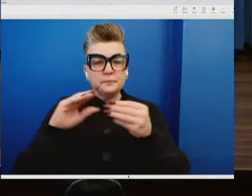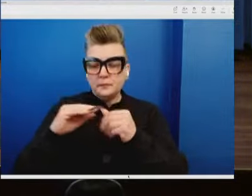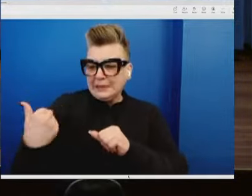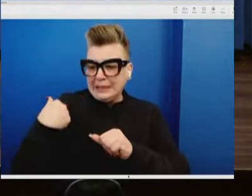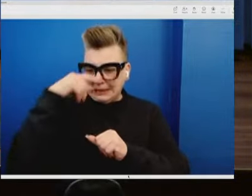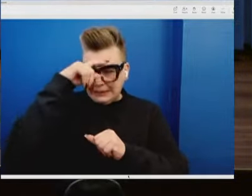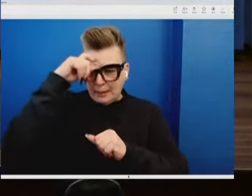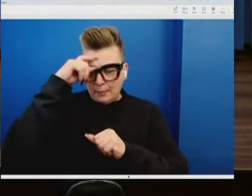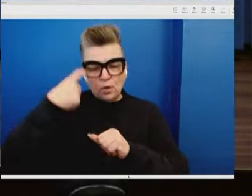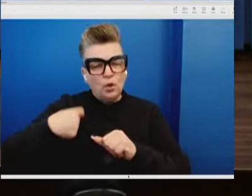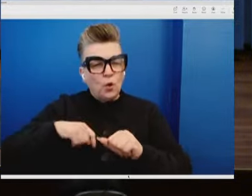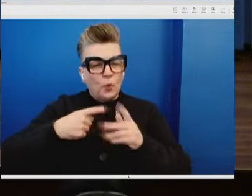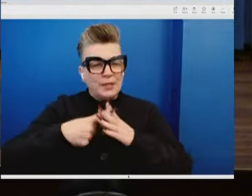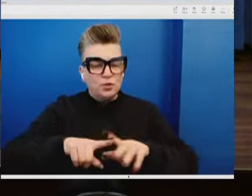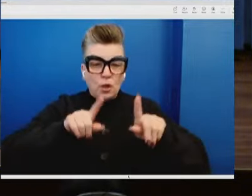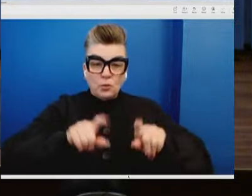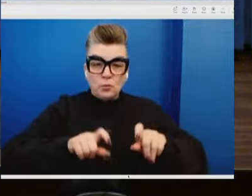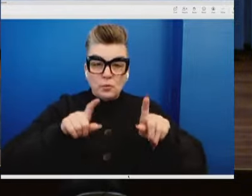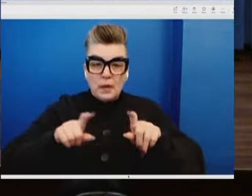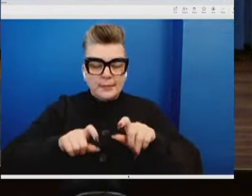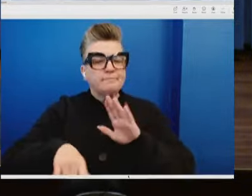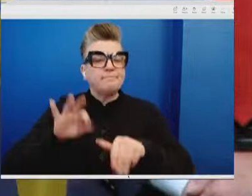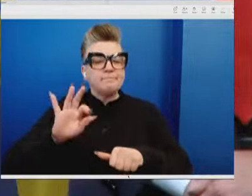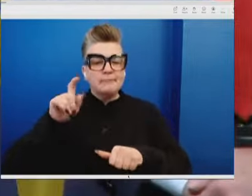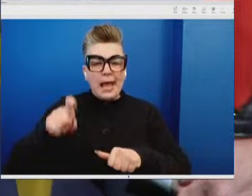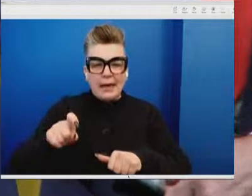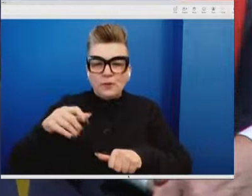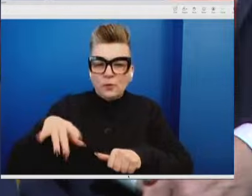knew was we needed to provide alternative ways for income verification that are also